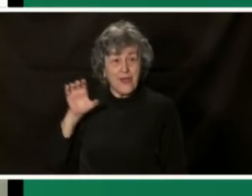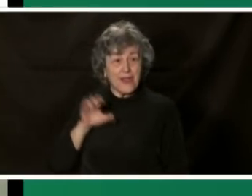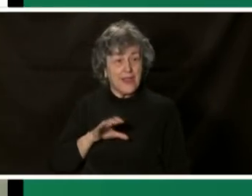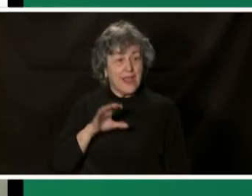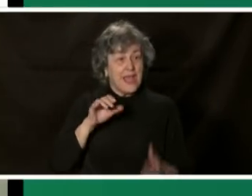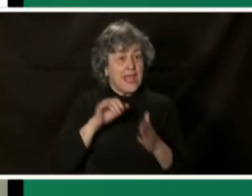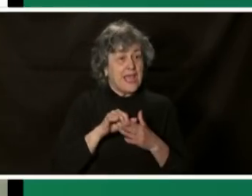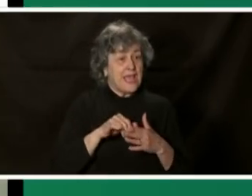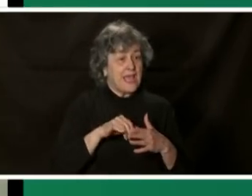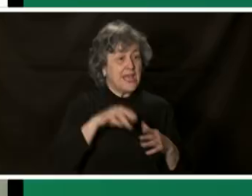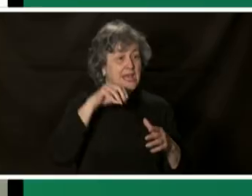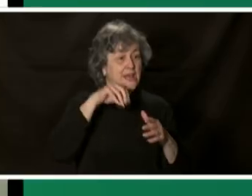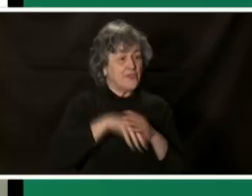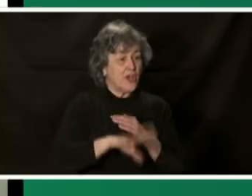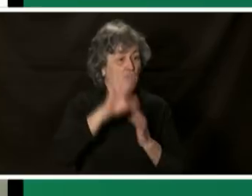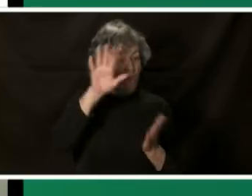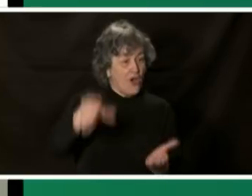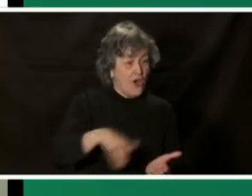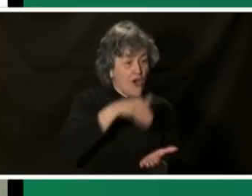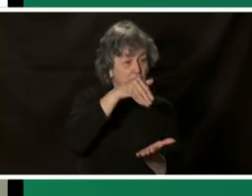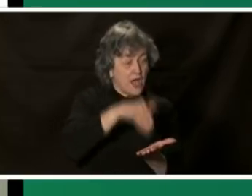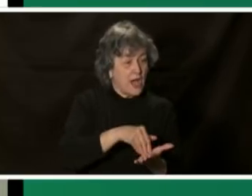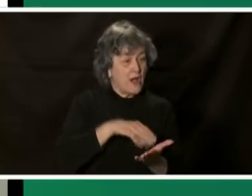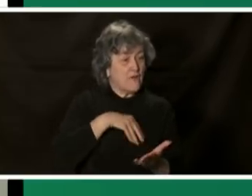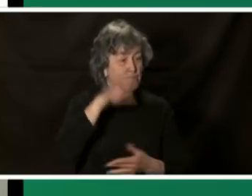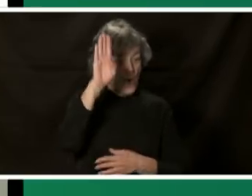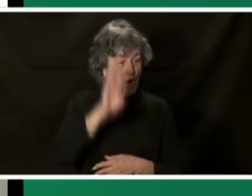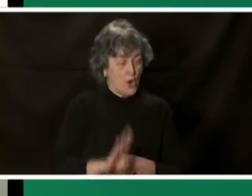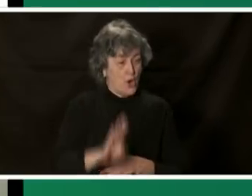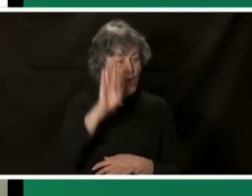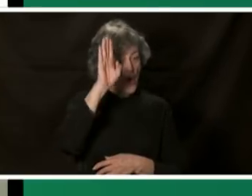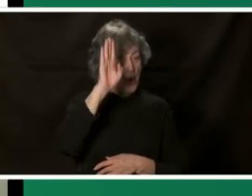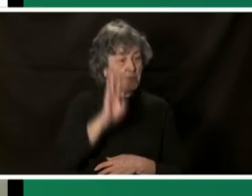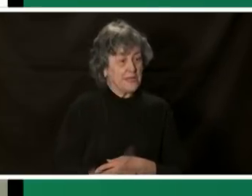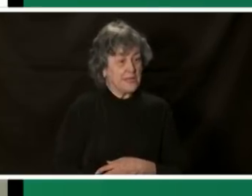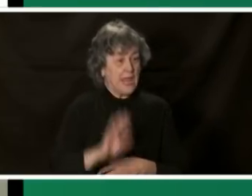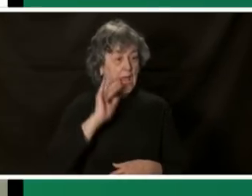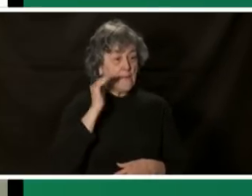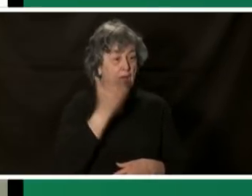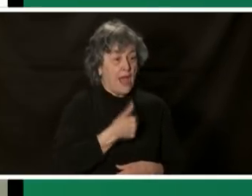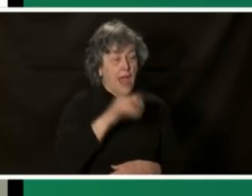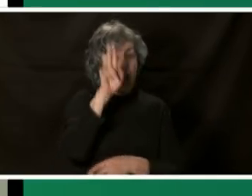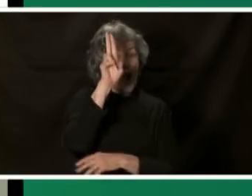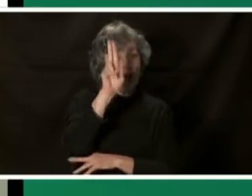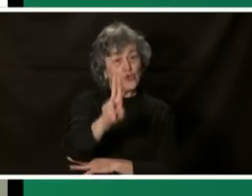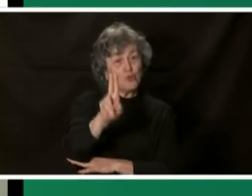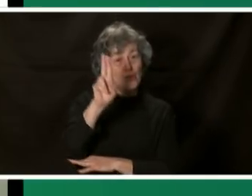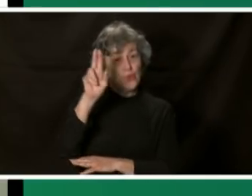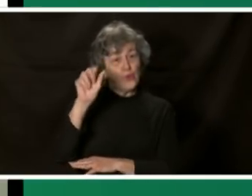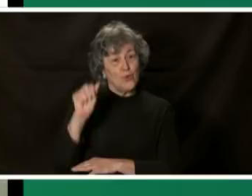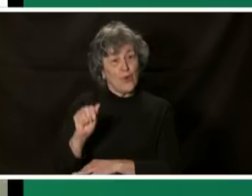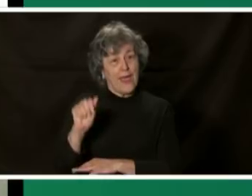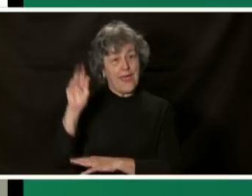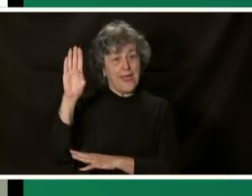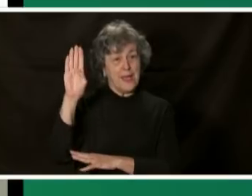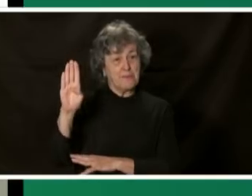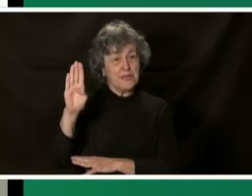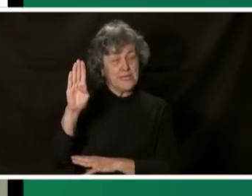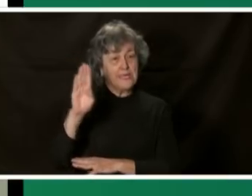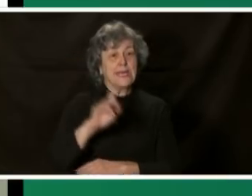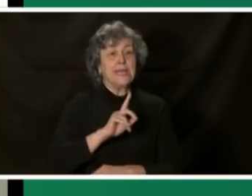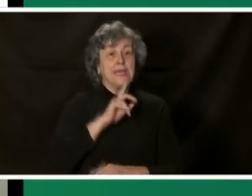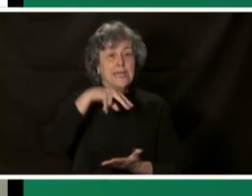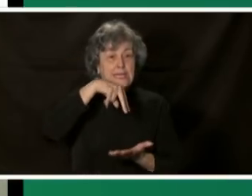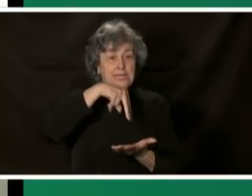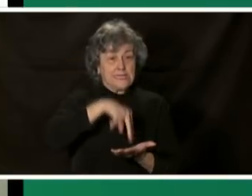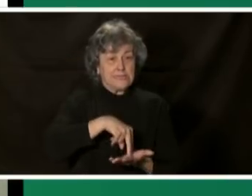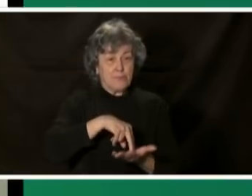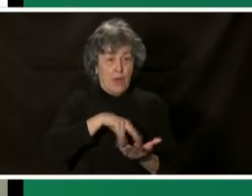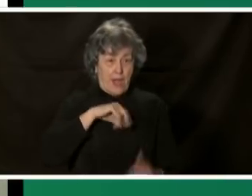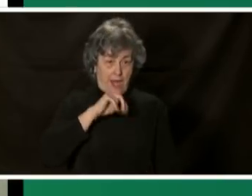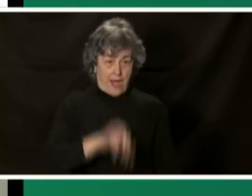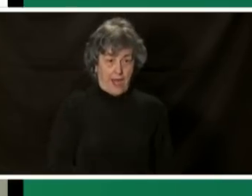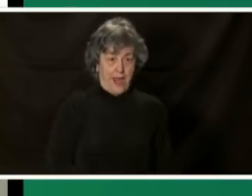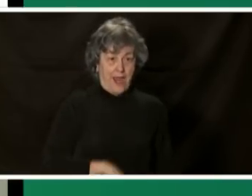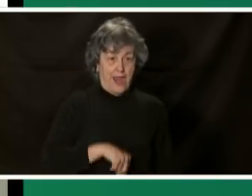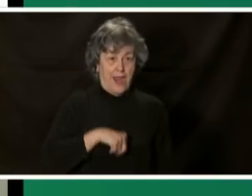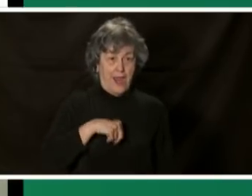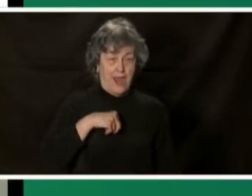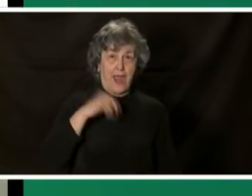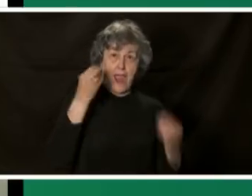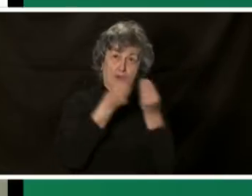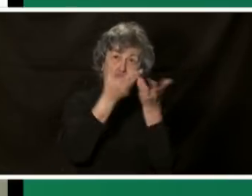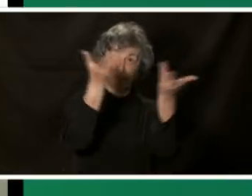IN THE HEART OF BIRMINGHAM, OUR UAB STANDS PROUD.